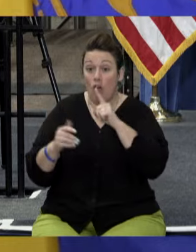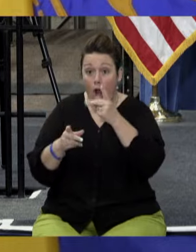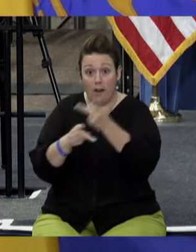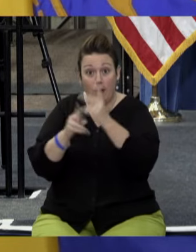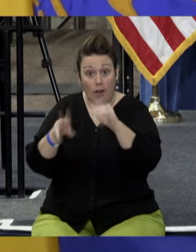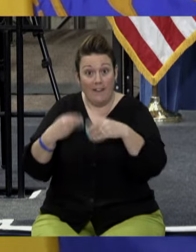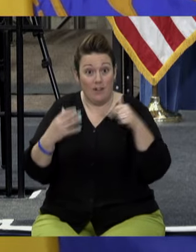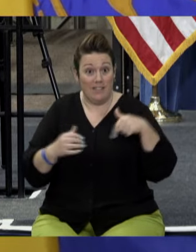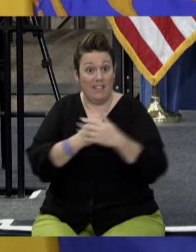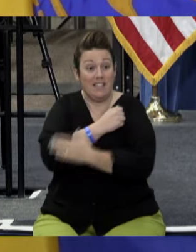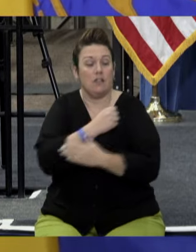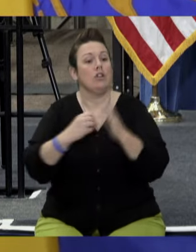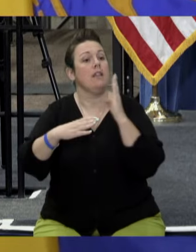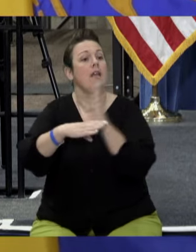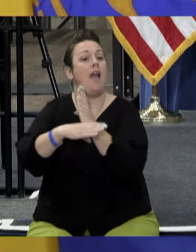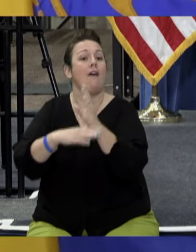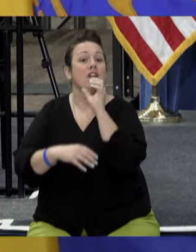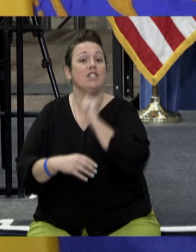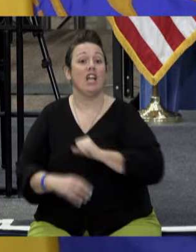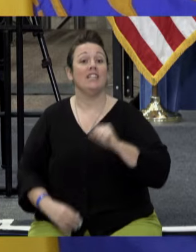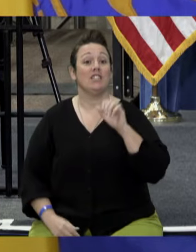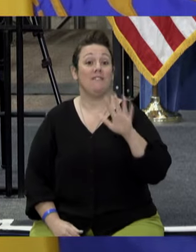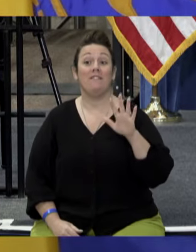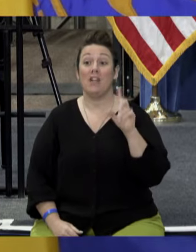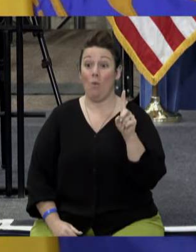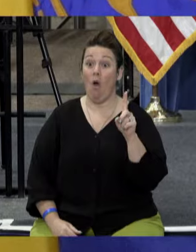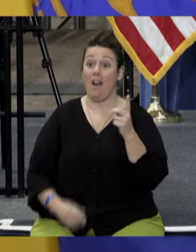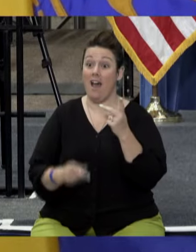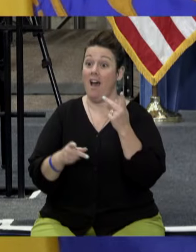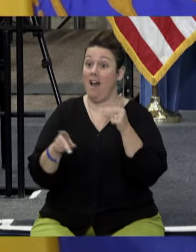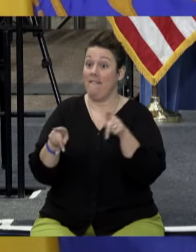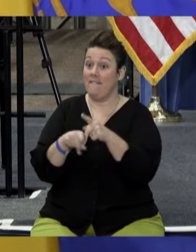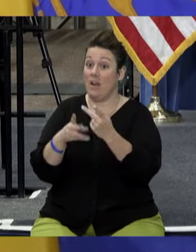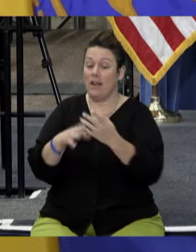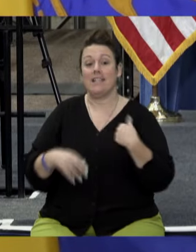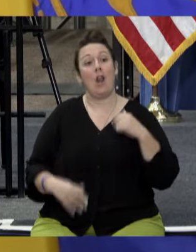The average age of a caregiver is 51. I guess I could say, oh, to be 51 again,